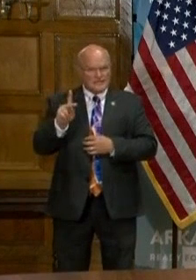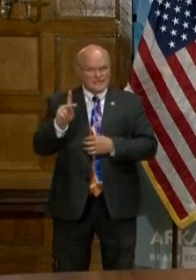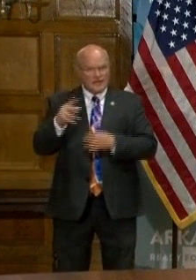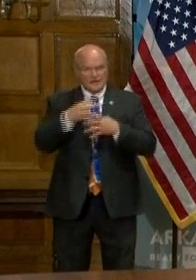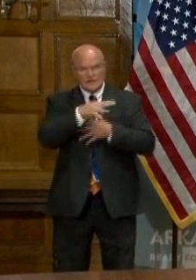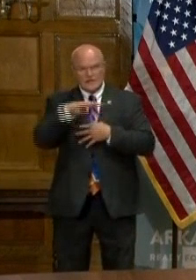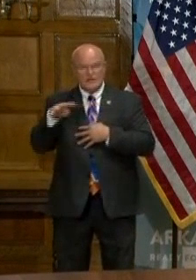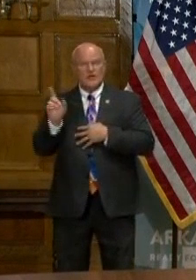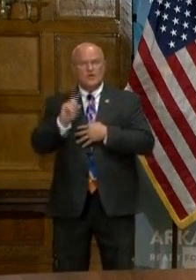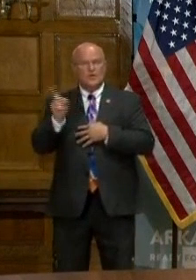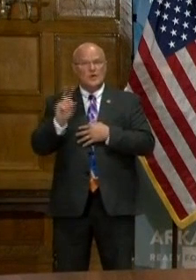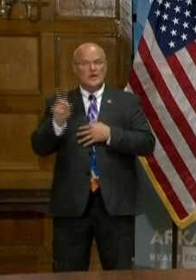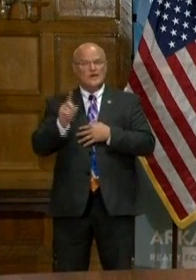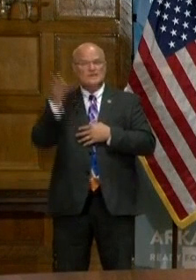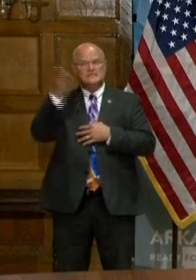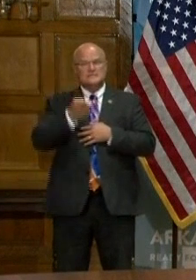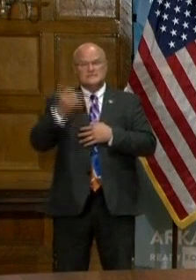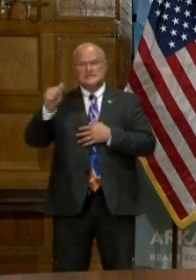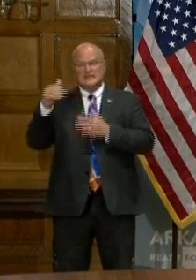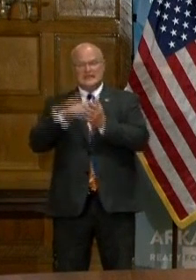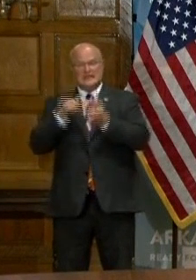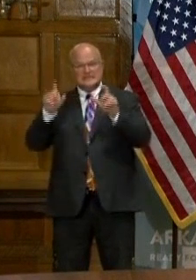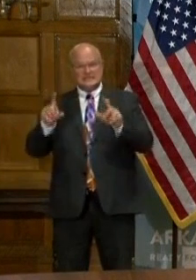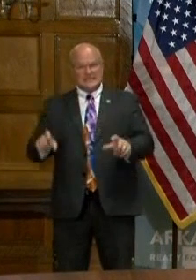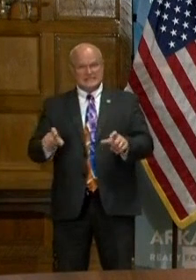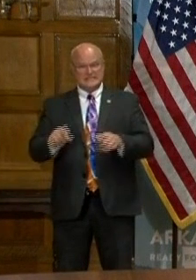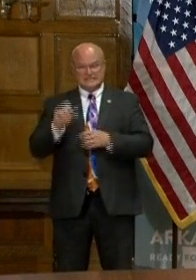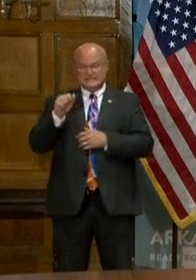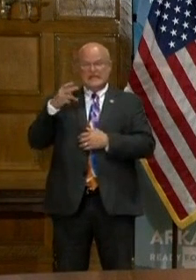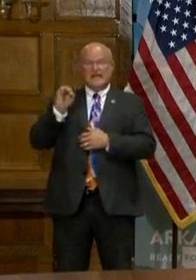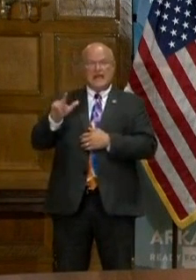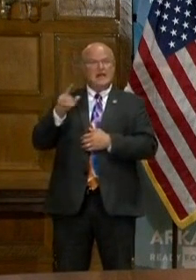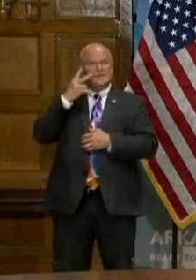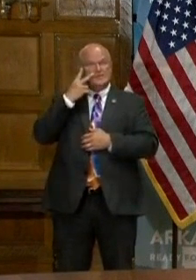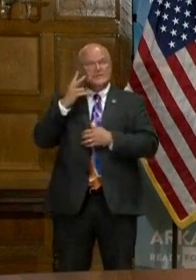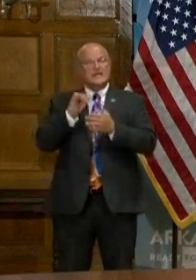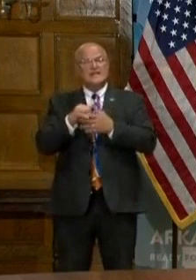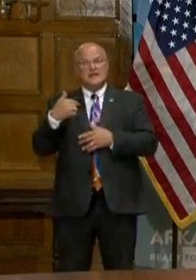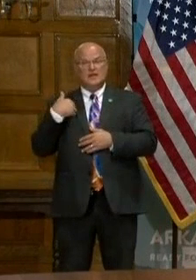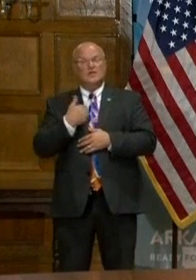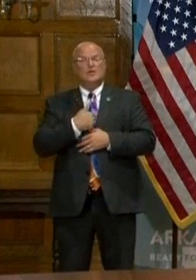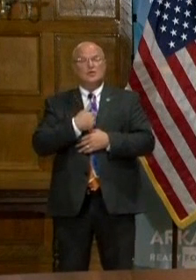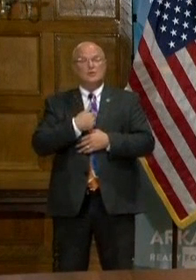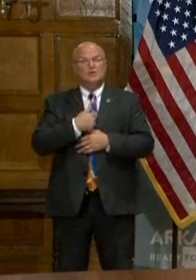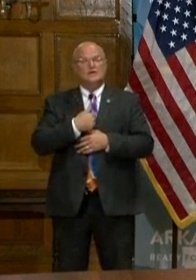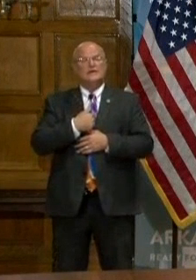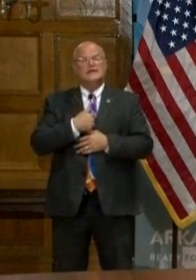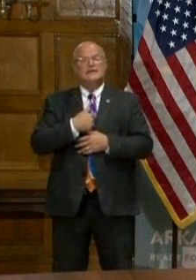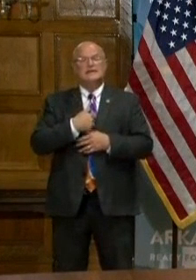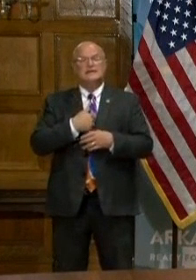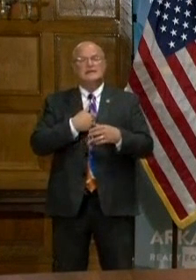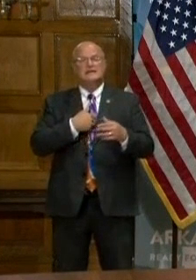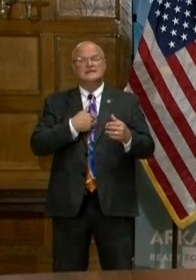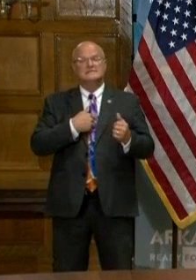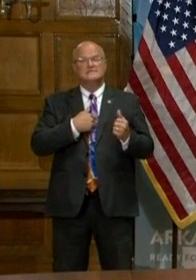TEST ON A PER CAPITA BASIS BY DIFFERENT STATES. THIS IS APRIL 2020. WHERE DOES ARKANSAS RANK IN PER